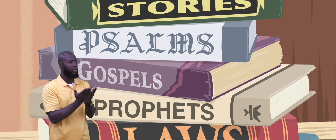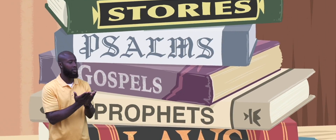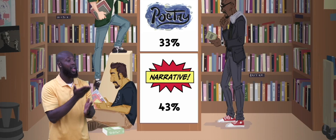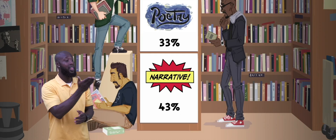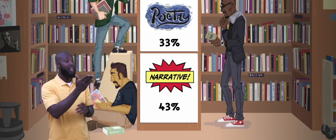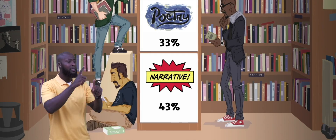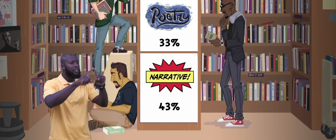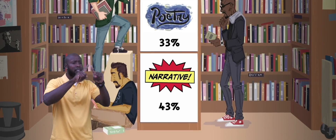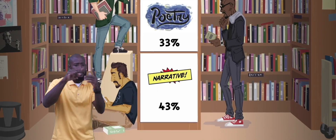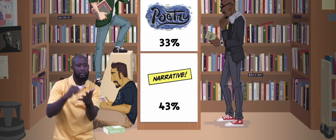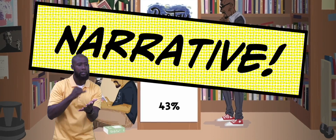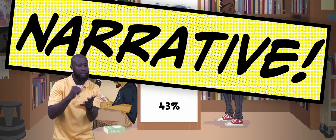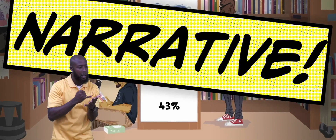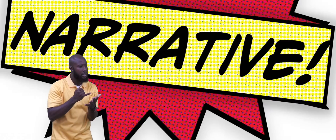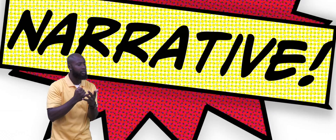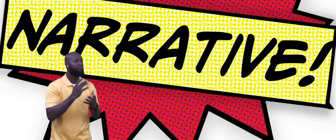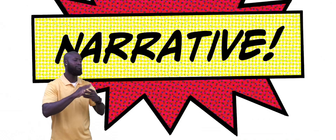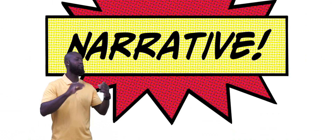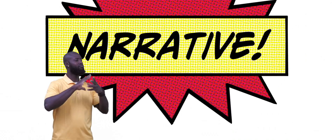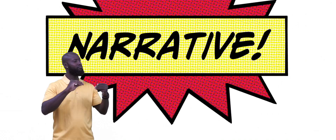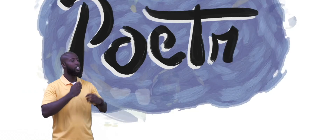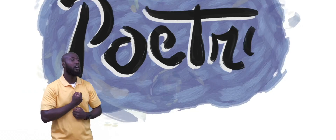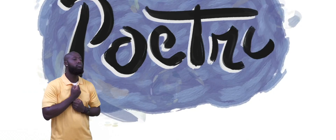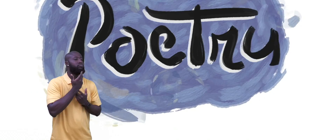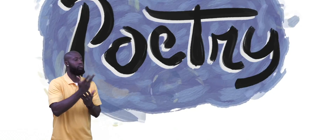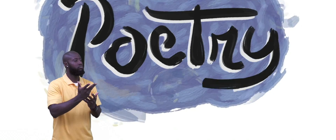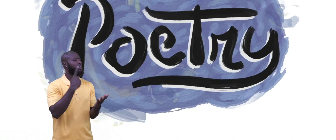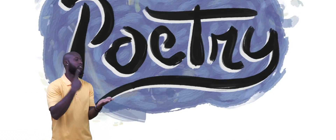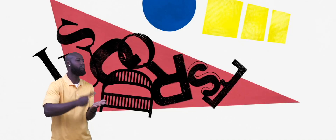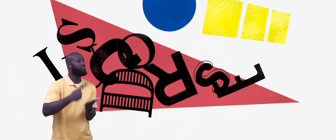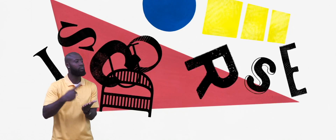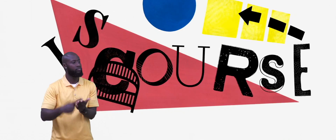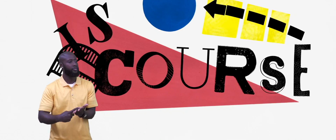we looked at all the styles of writing in the Bible—narrative, poetry, discourse.